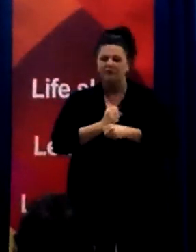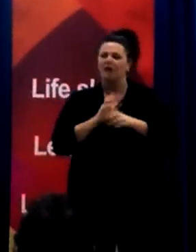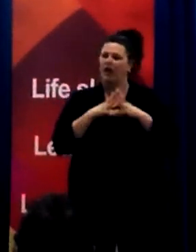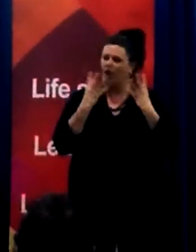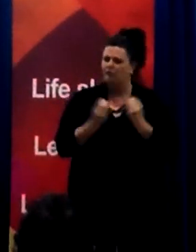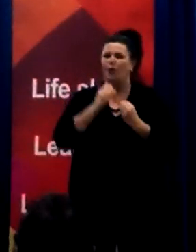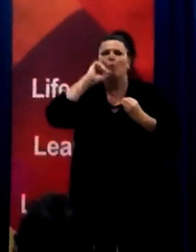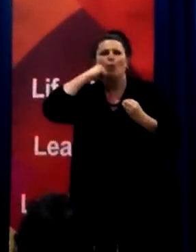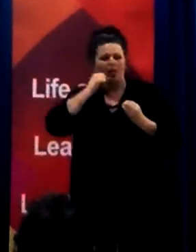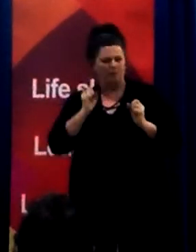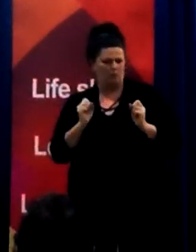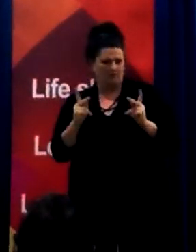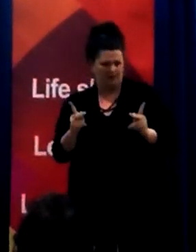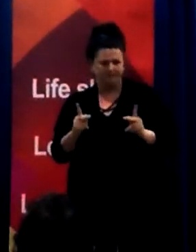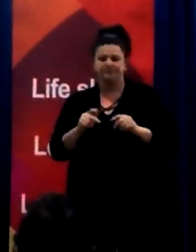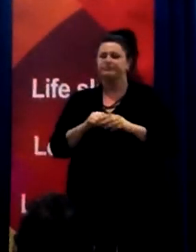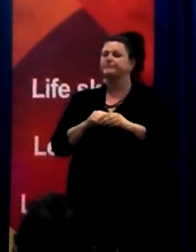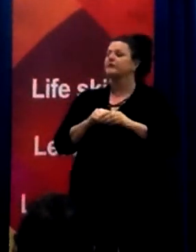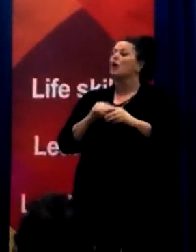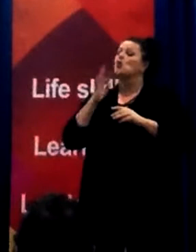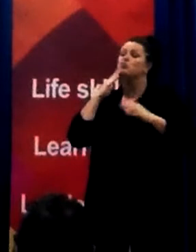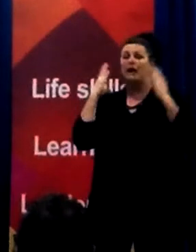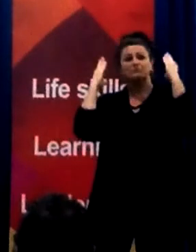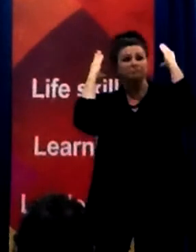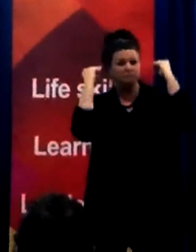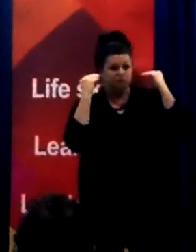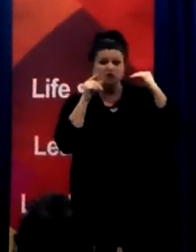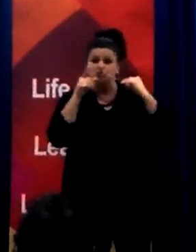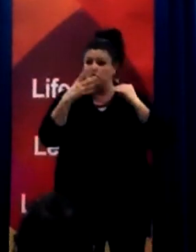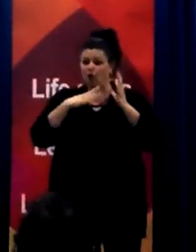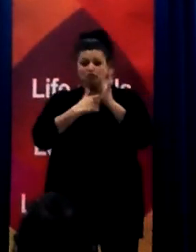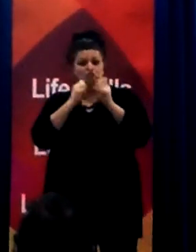When it comes to using the Roger, if you have a hearing loss, I strongly recommend passing it around.